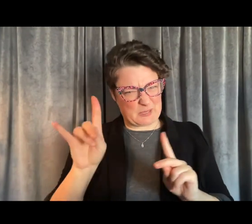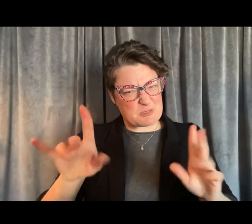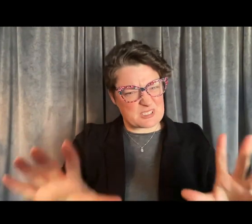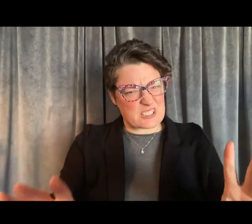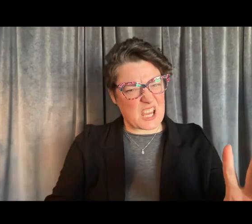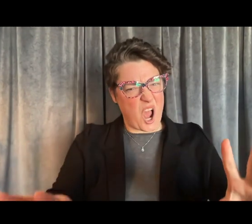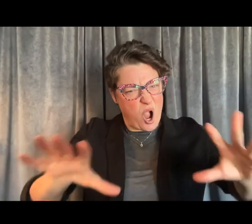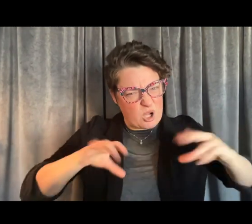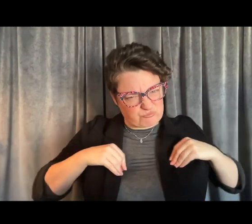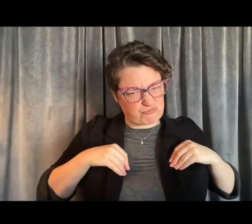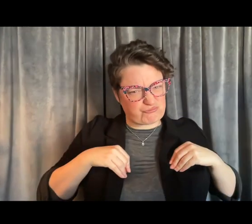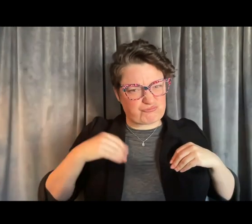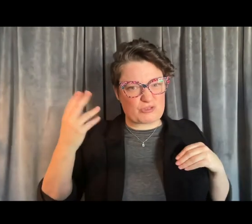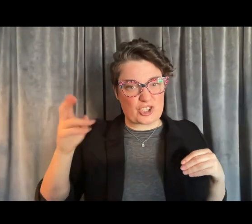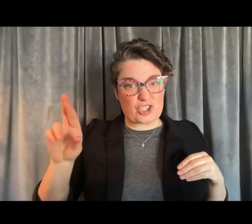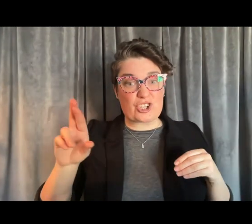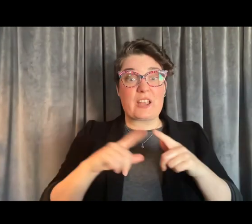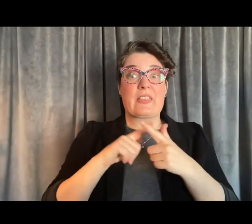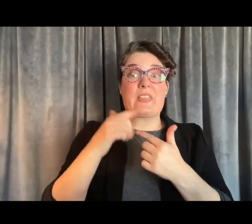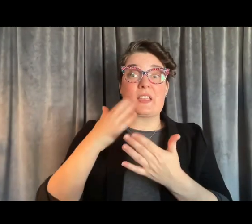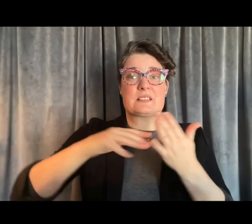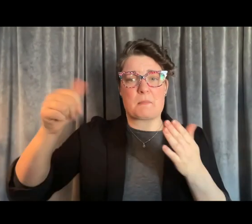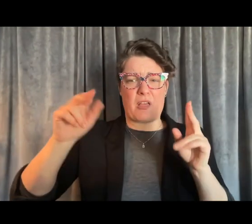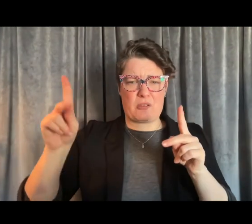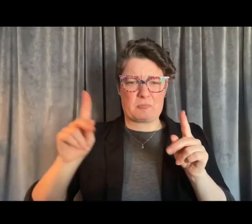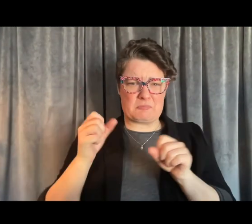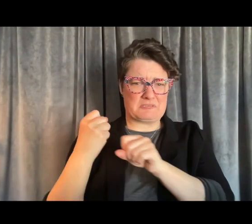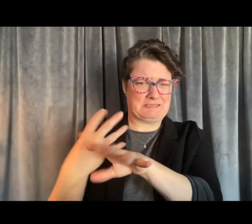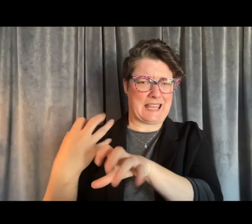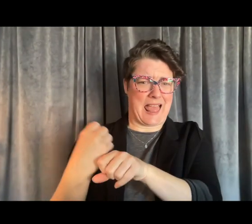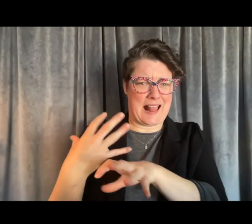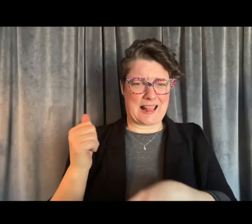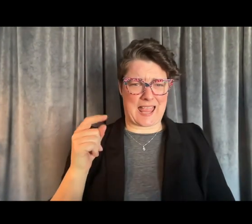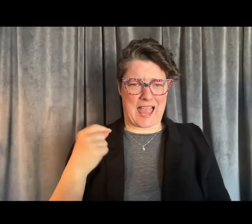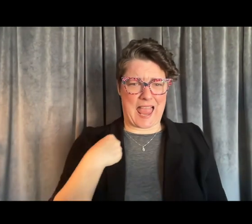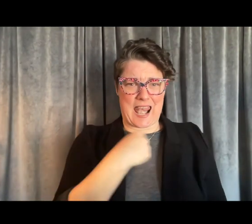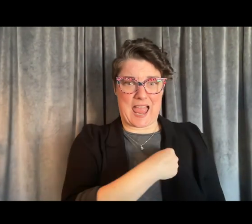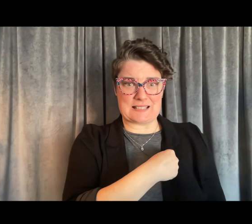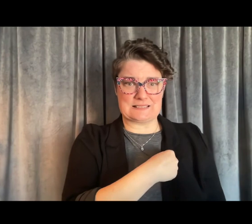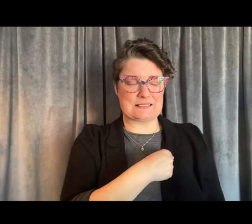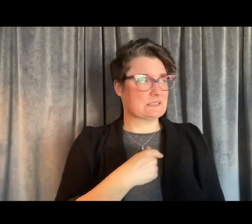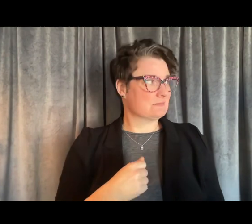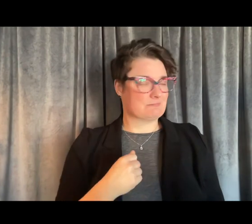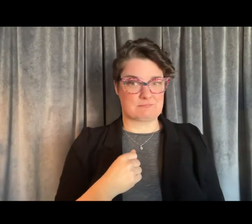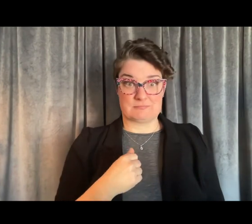People embraced her. And then there were other people who were like yelling at us. Nomy: Wow.